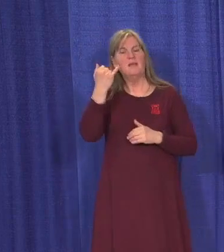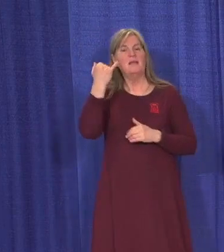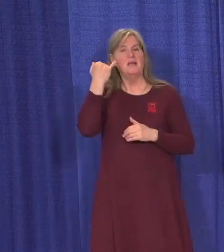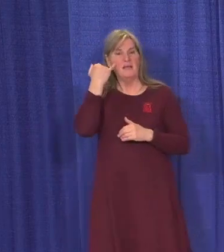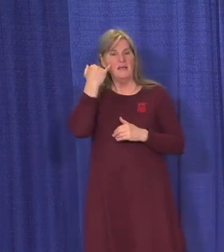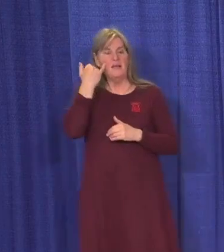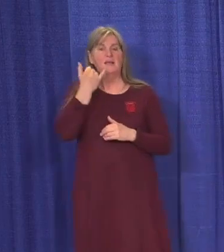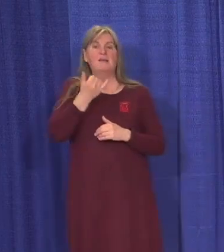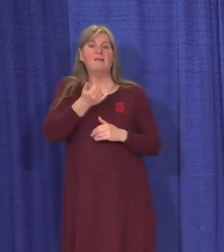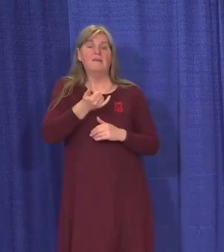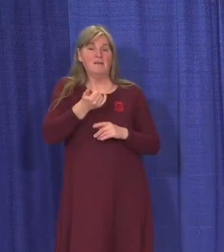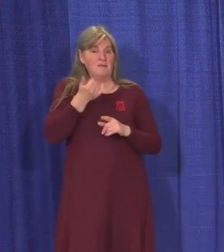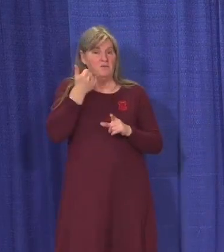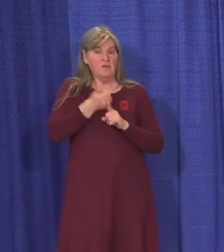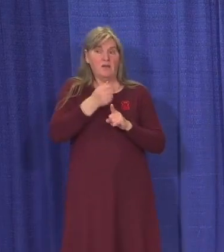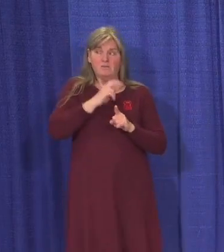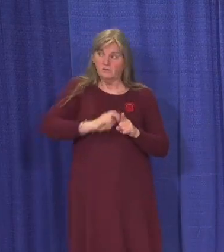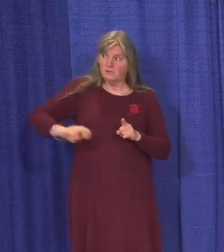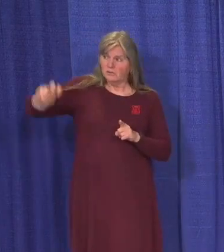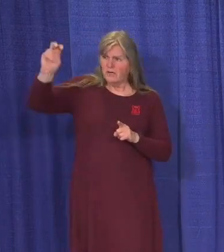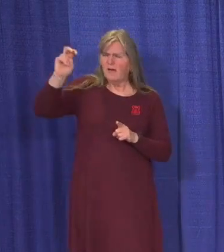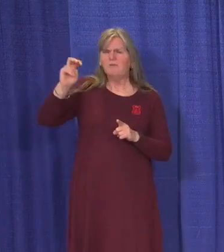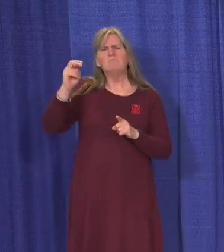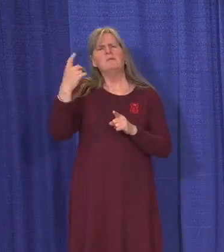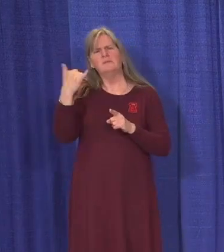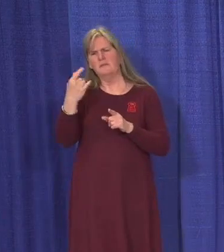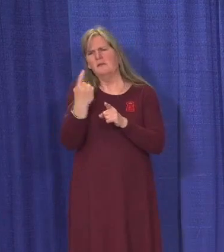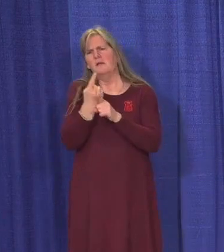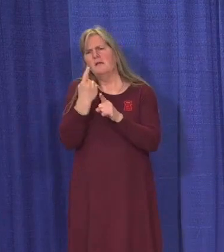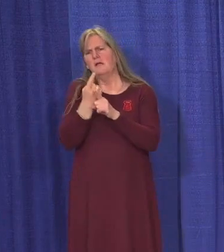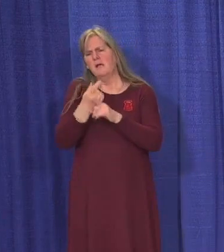justified by asking fully vaccinated people to self